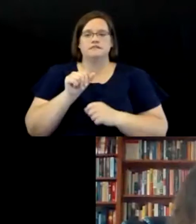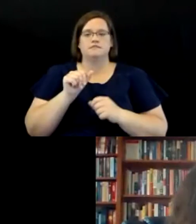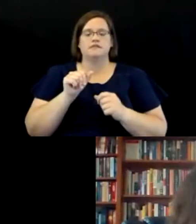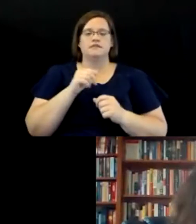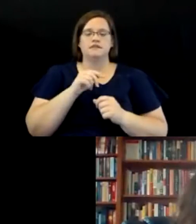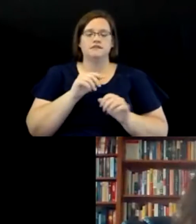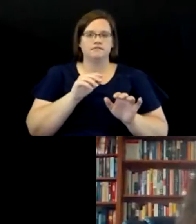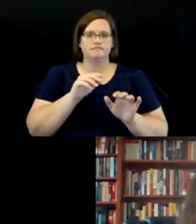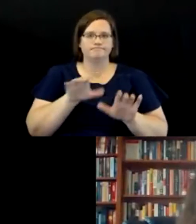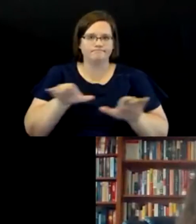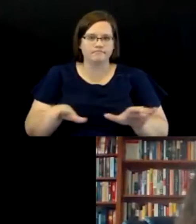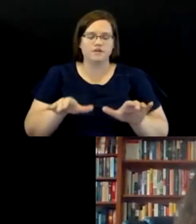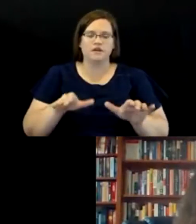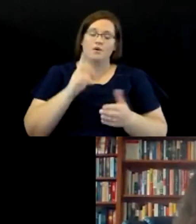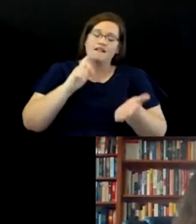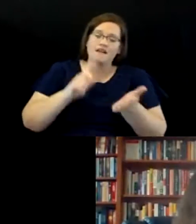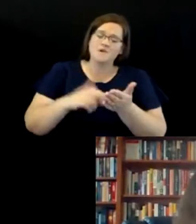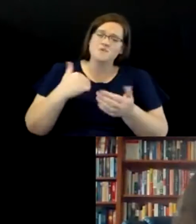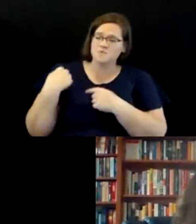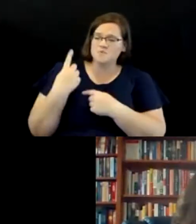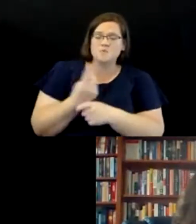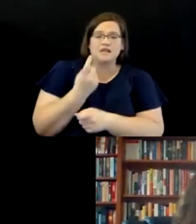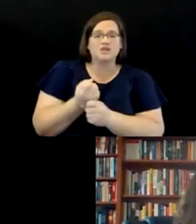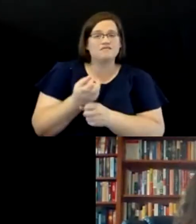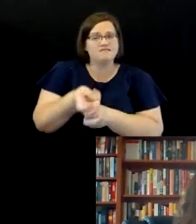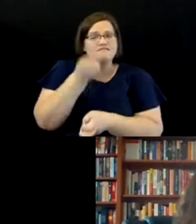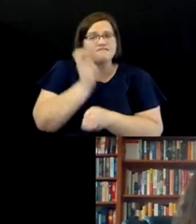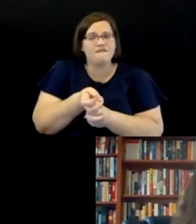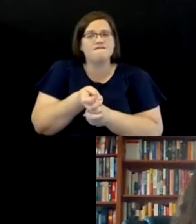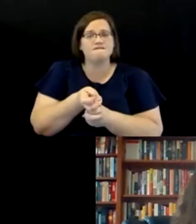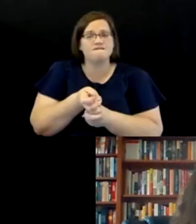what a difficult year we've all experienced. I think the last year has